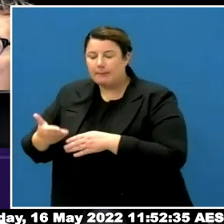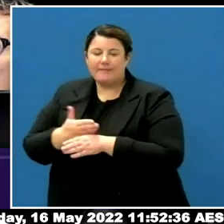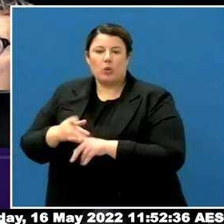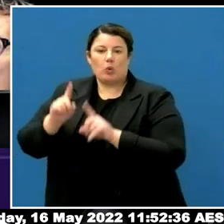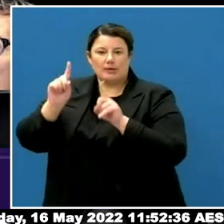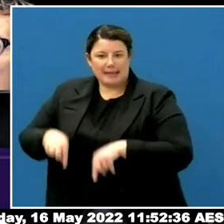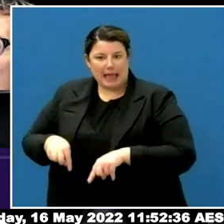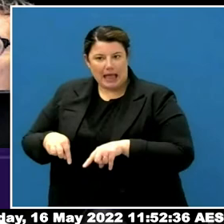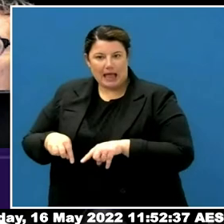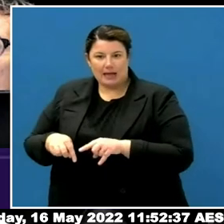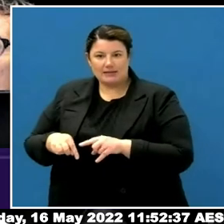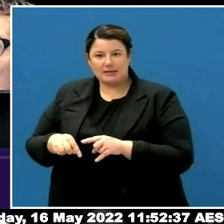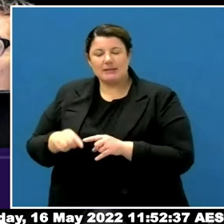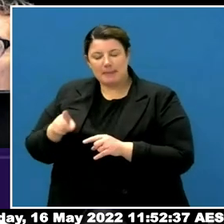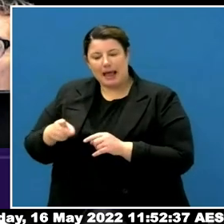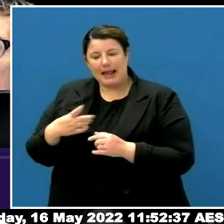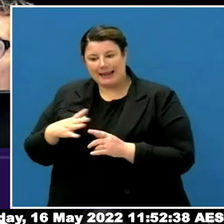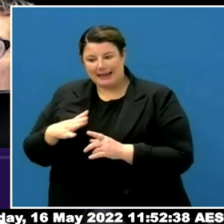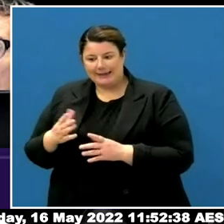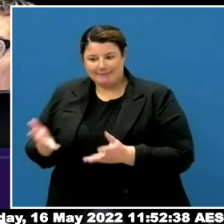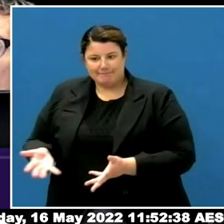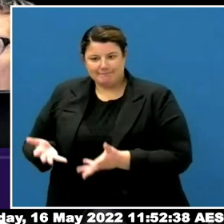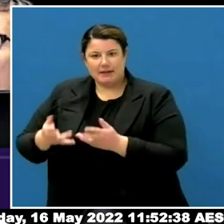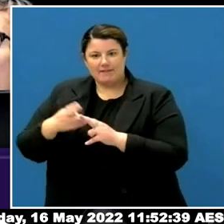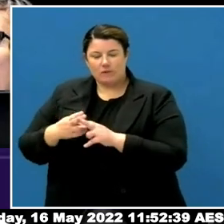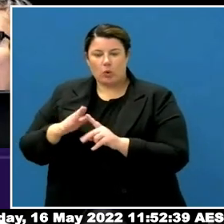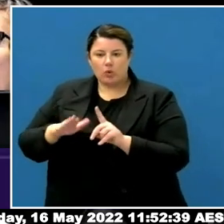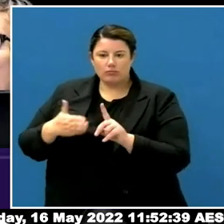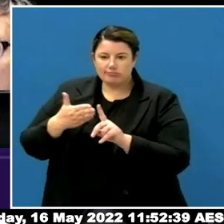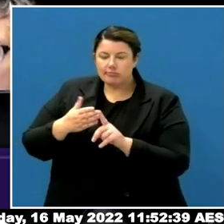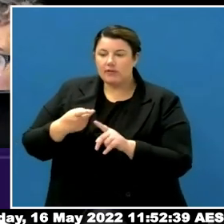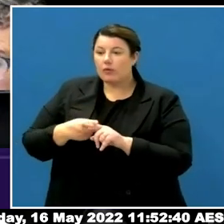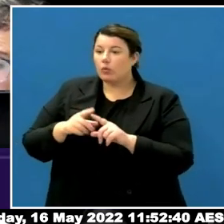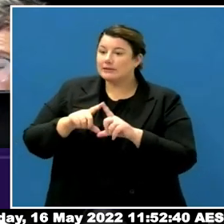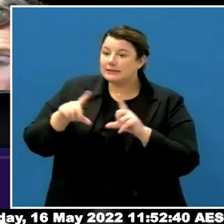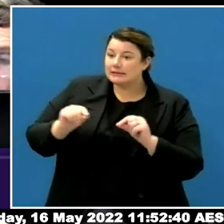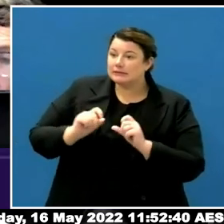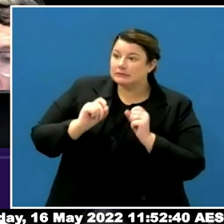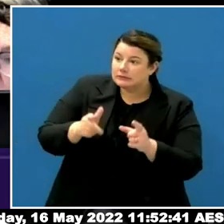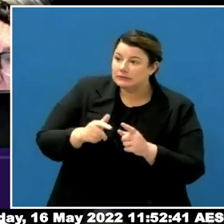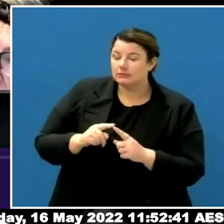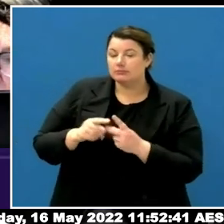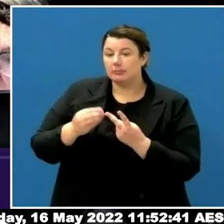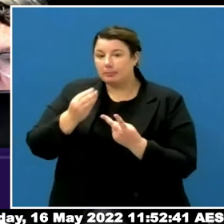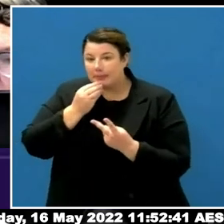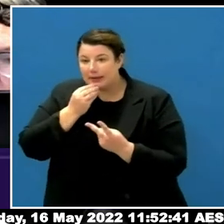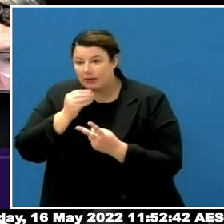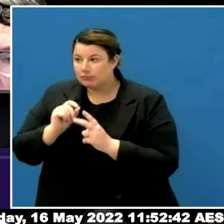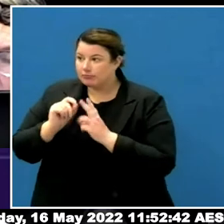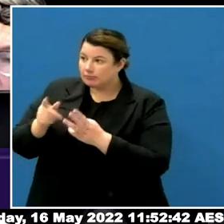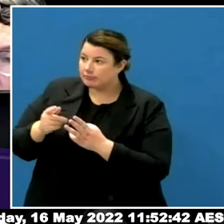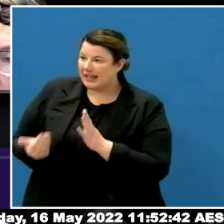participant's goal, (eg) the cost of entrance fees, plan tickets and meals." There were some of those expenses and fees-